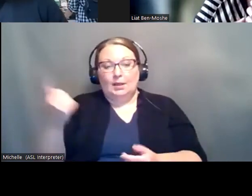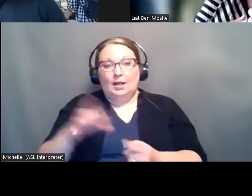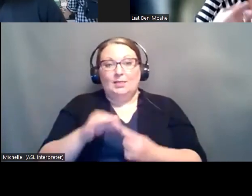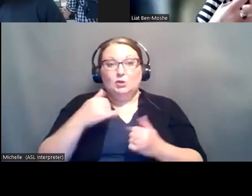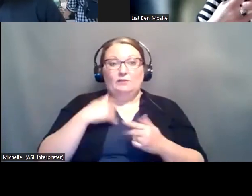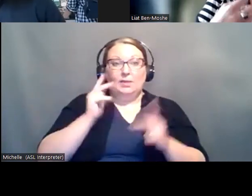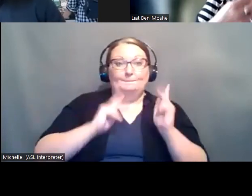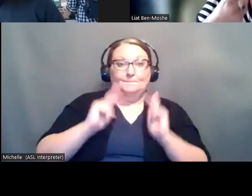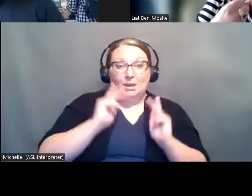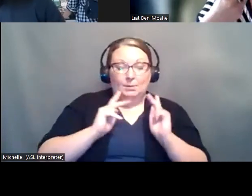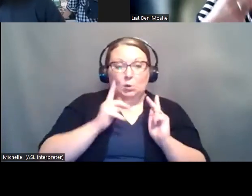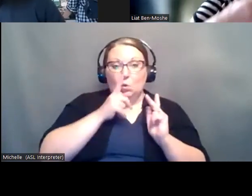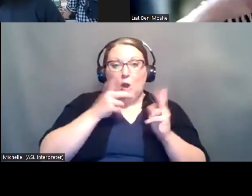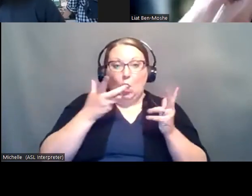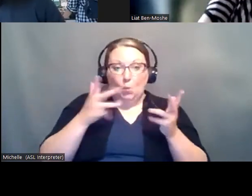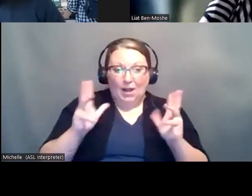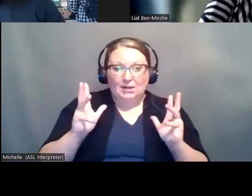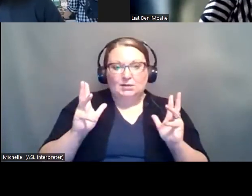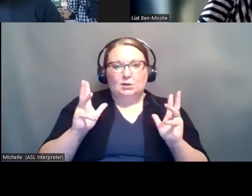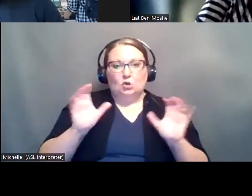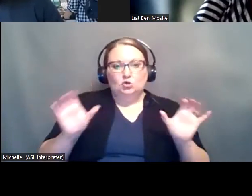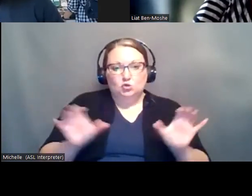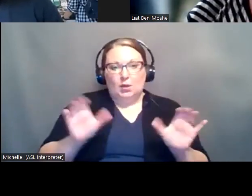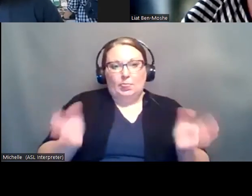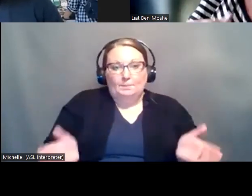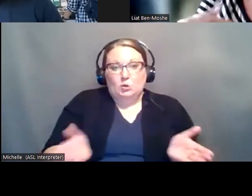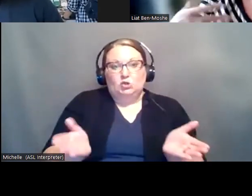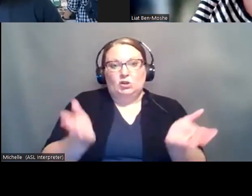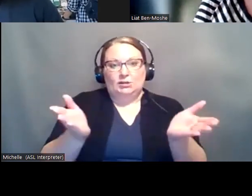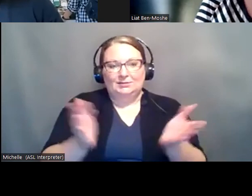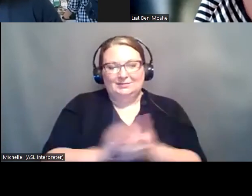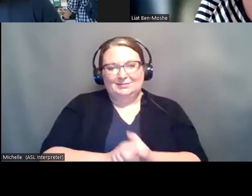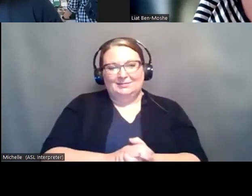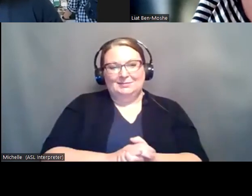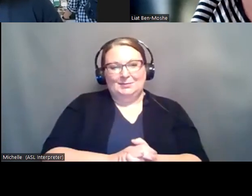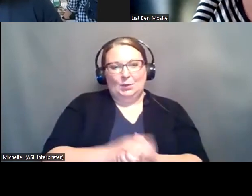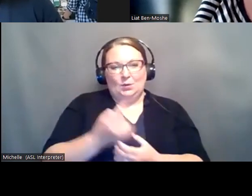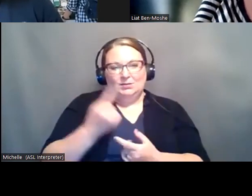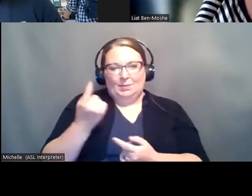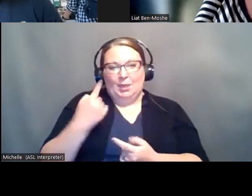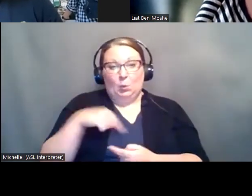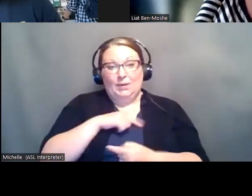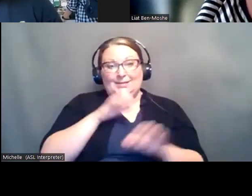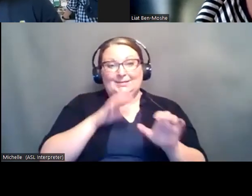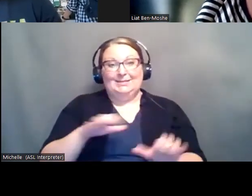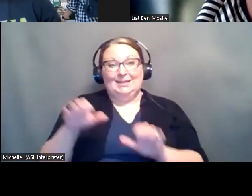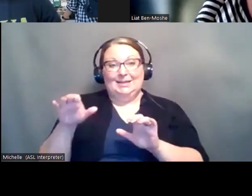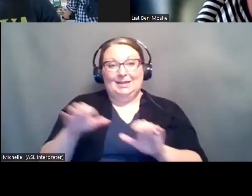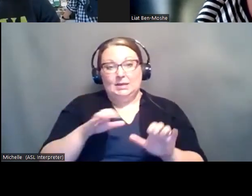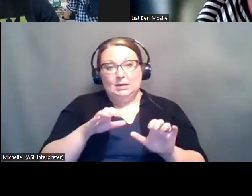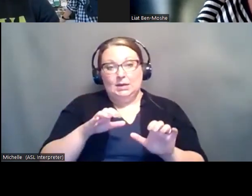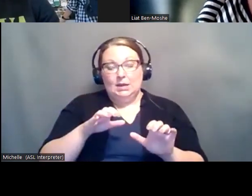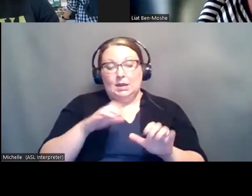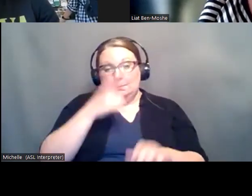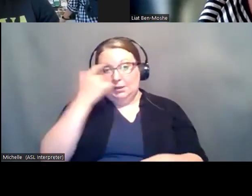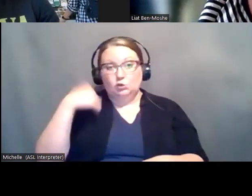that already are doing the pushing. One of the things that we did because we were a formation